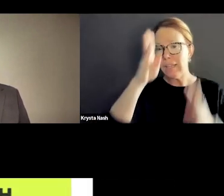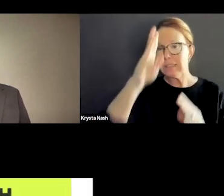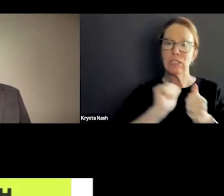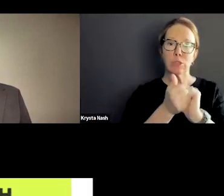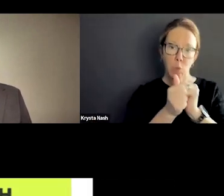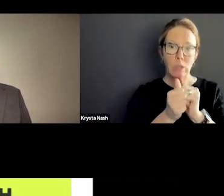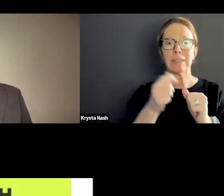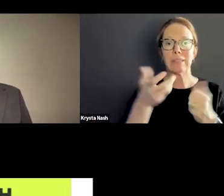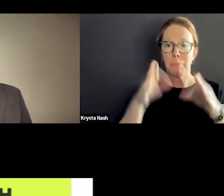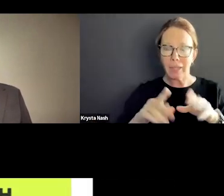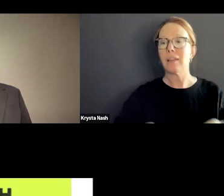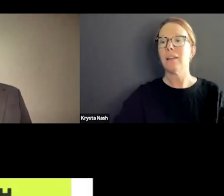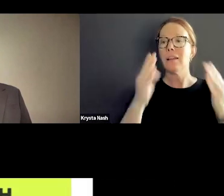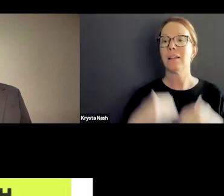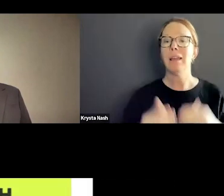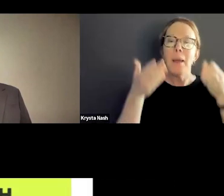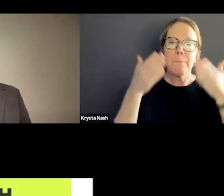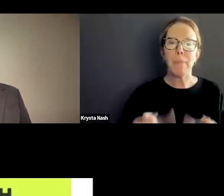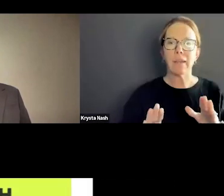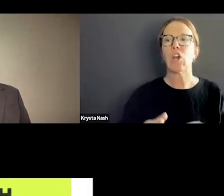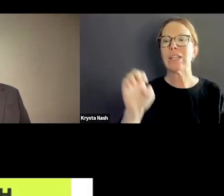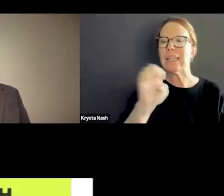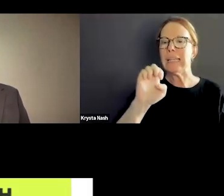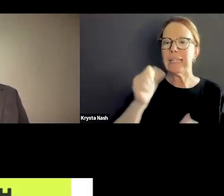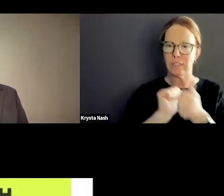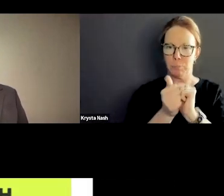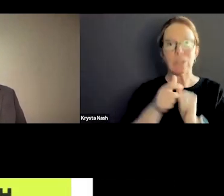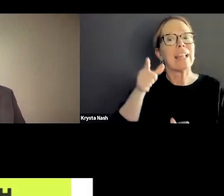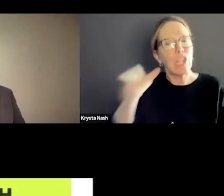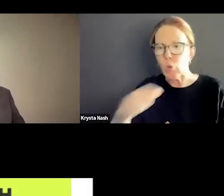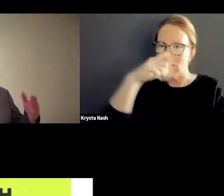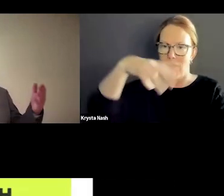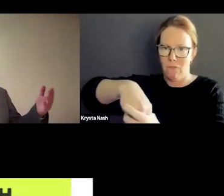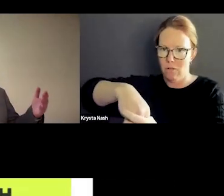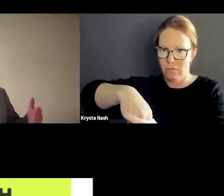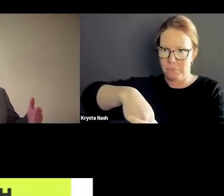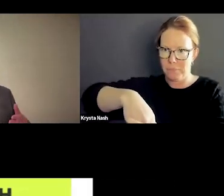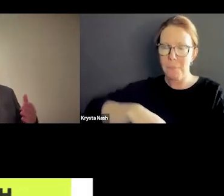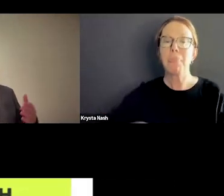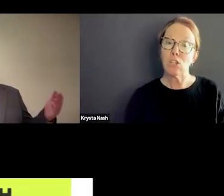and betting on outcomes of e-sports that you are not playing in. So there are these competitions.